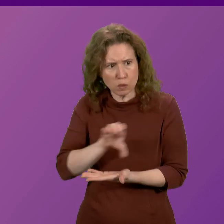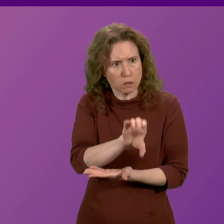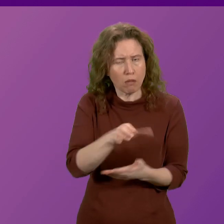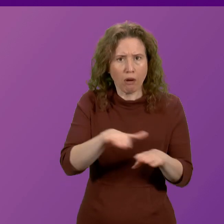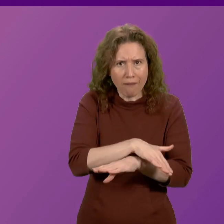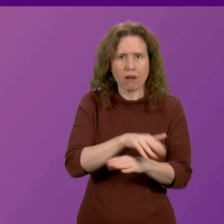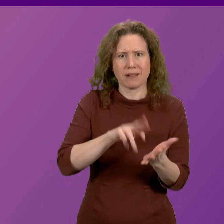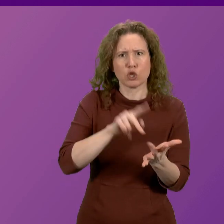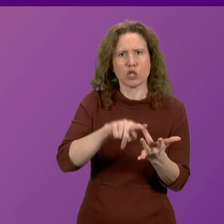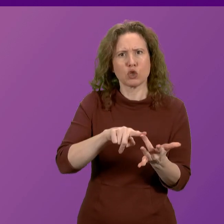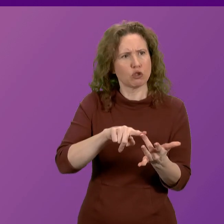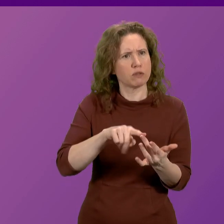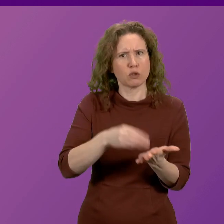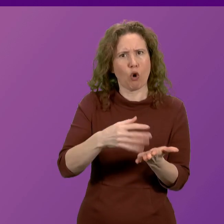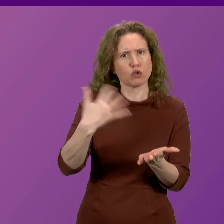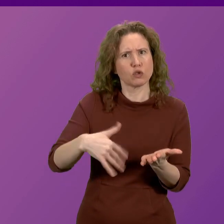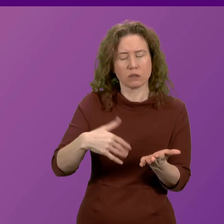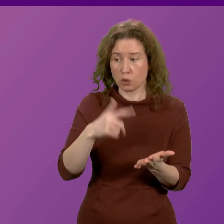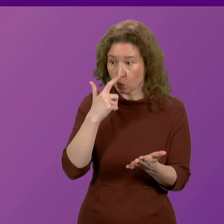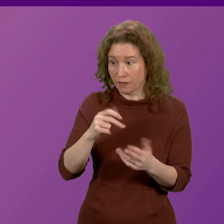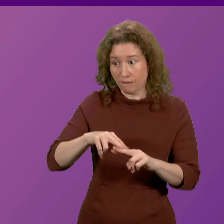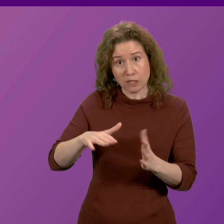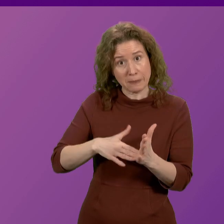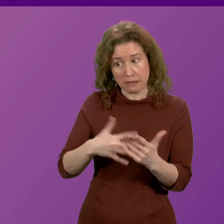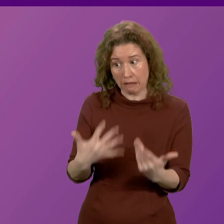Will the First Minister now take this opportunity to confirm that the national